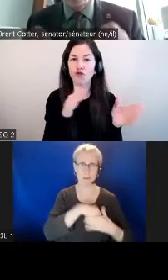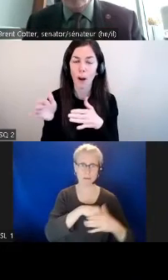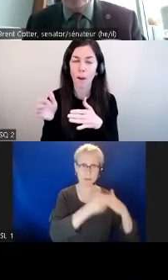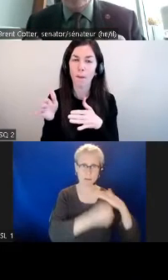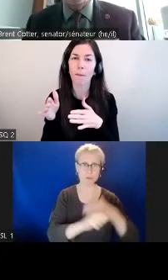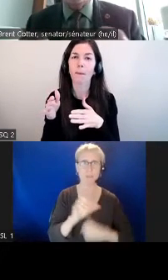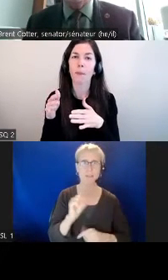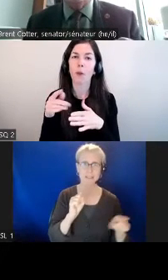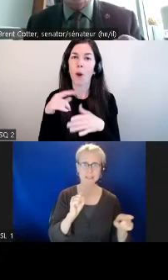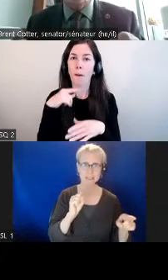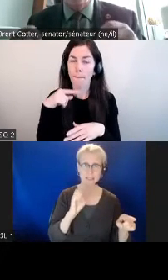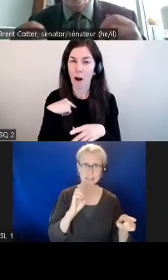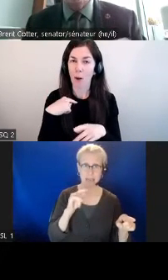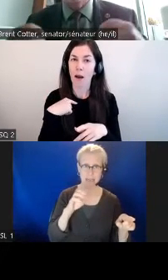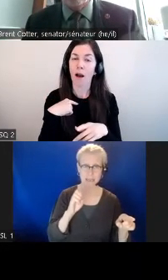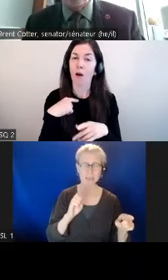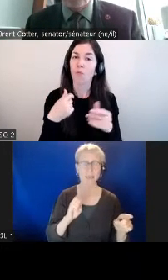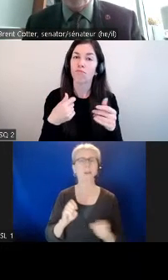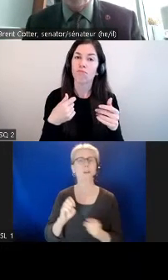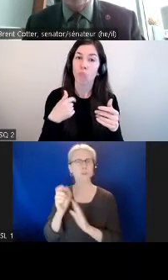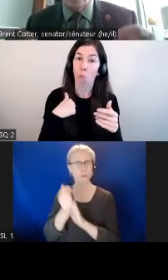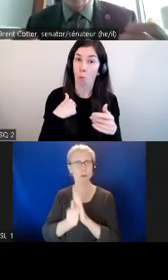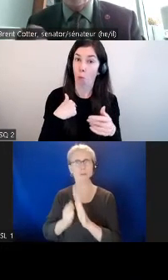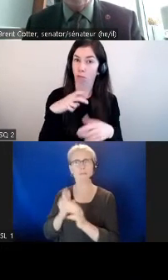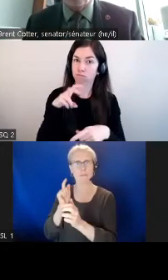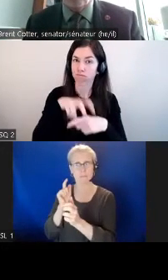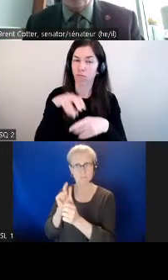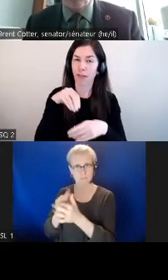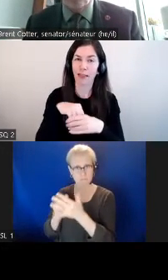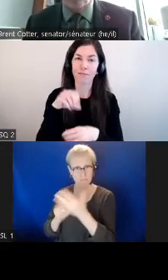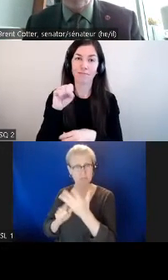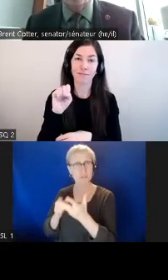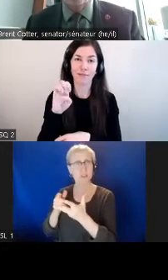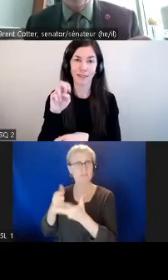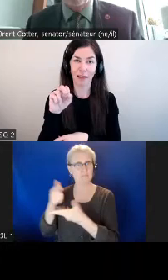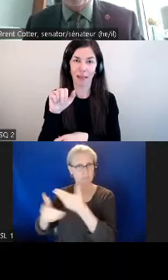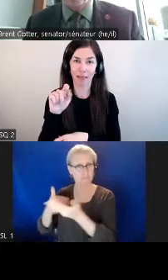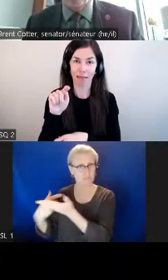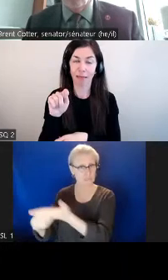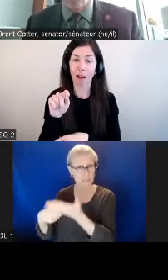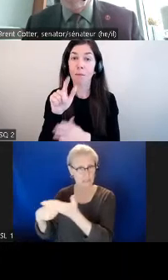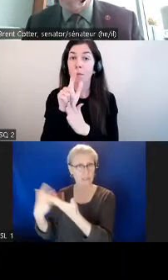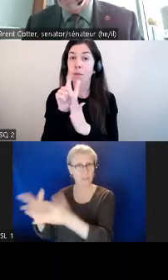AND THE LAW HAS TO GO THROUGH BOTH PROCESSES, BOTH HOUSES OF PARLIAMENT TO BECOME THE LAW.